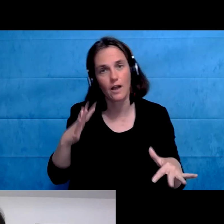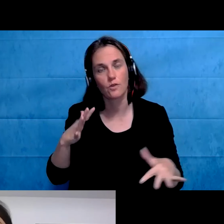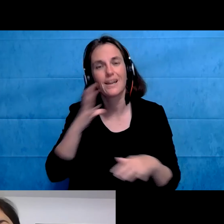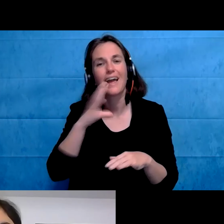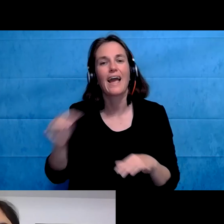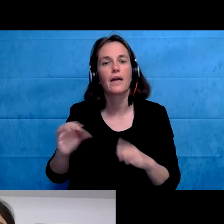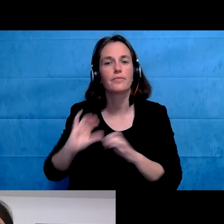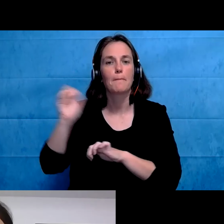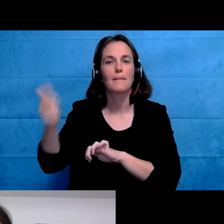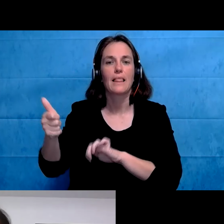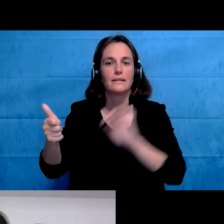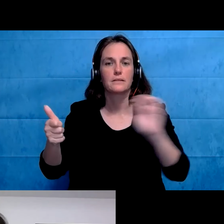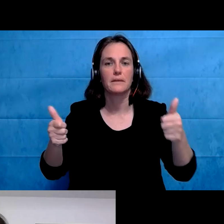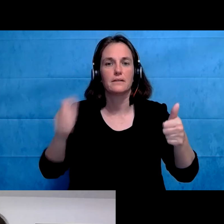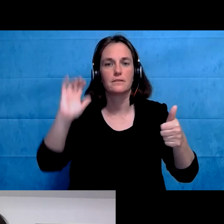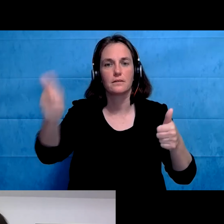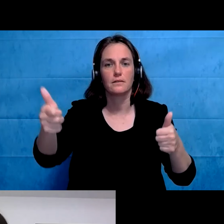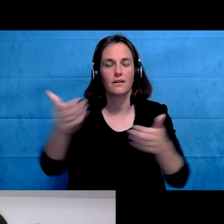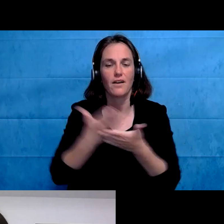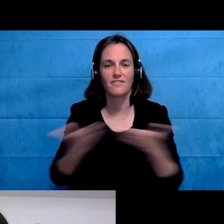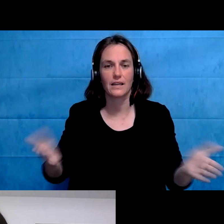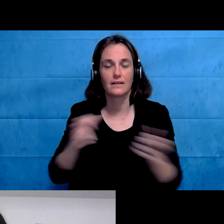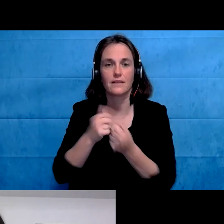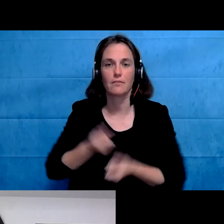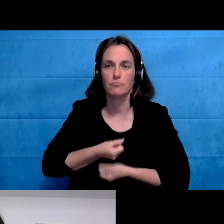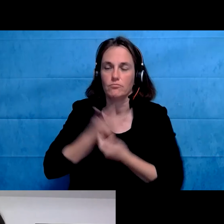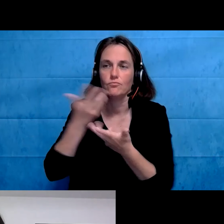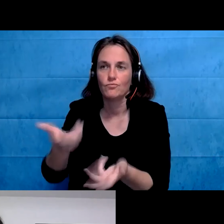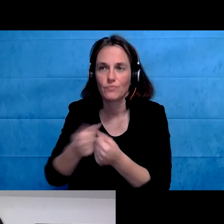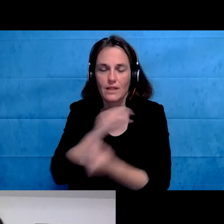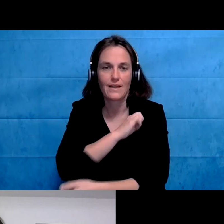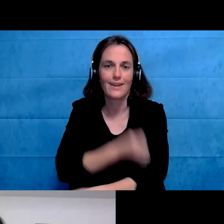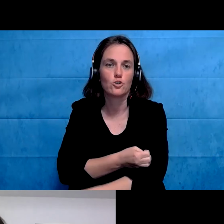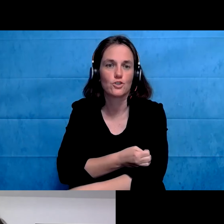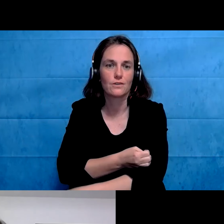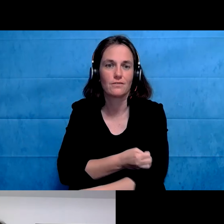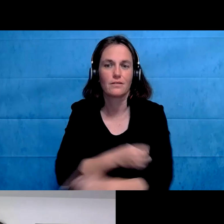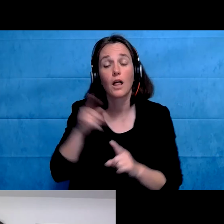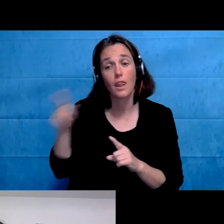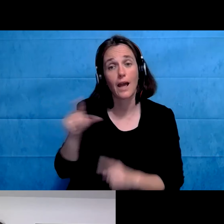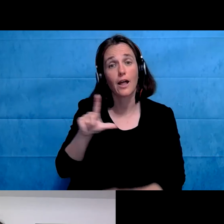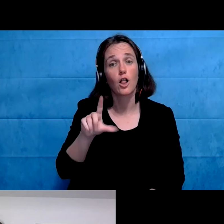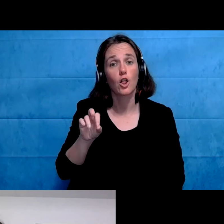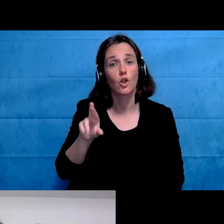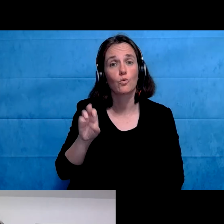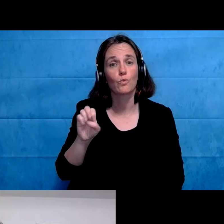and exertion of energy. And I think what Lorena said, just really giving people a detailed image